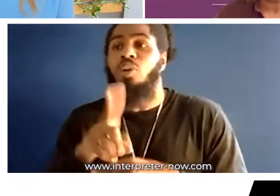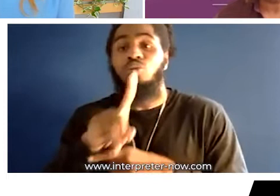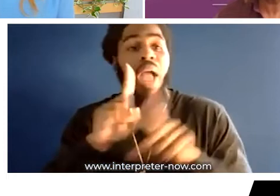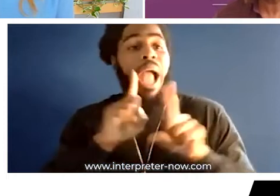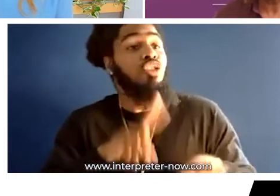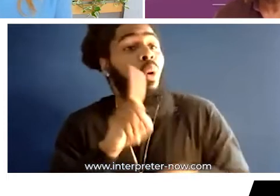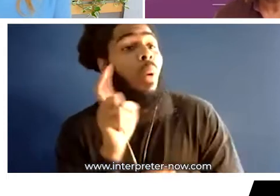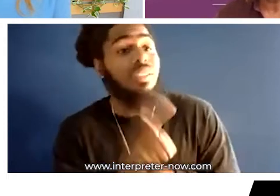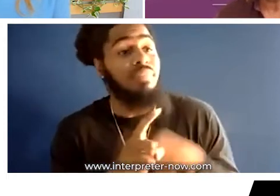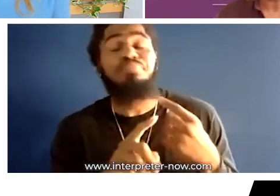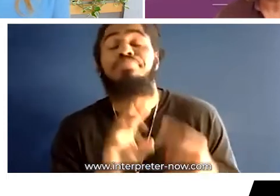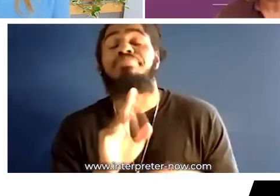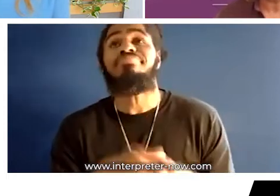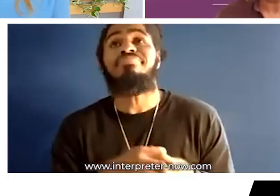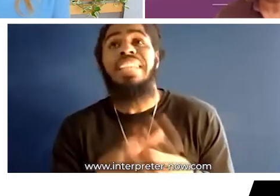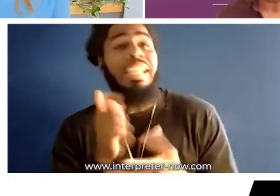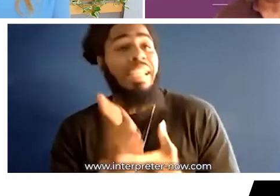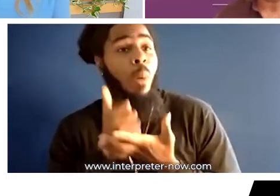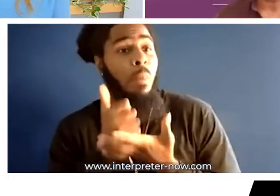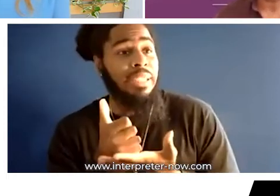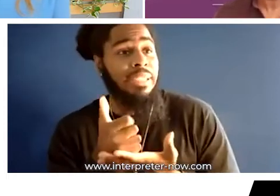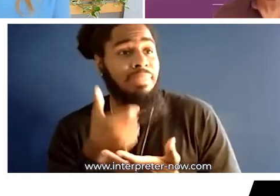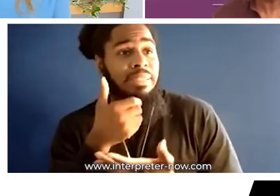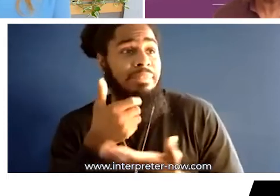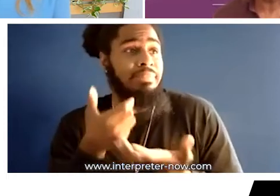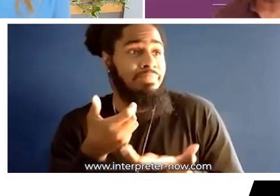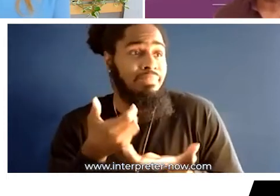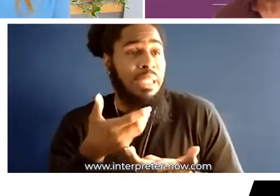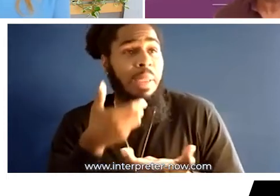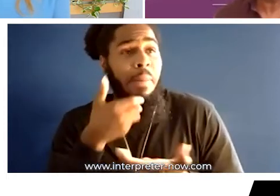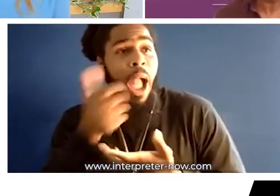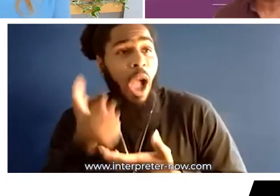equipped to leverage all of the differences among our colleagues.